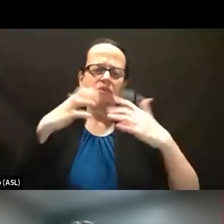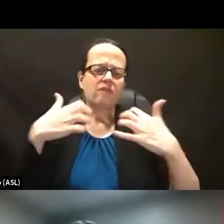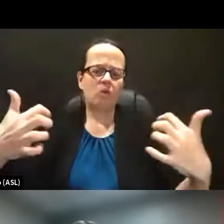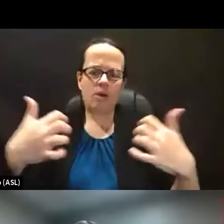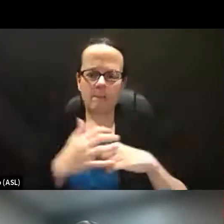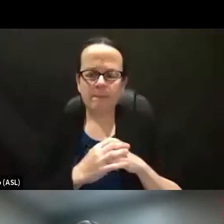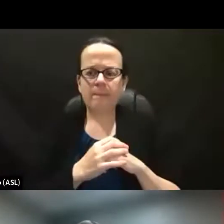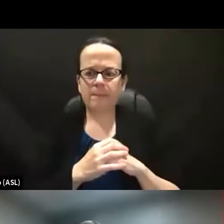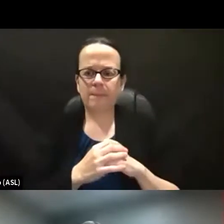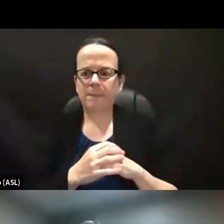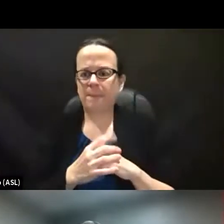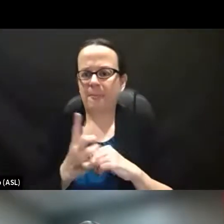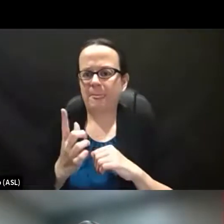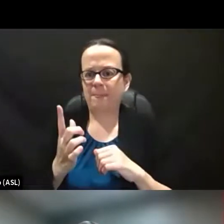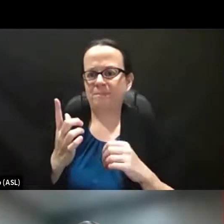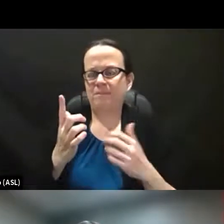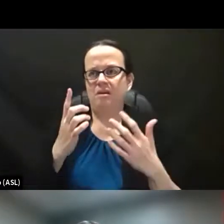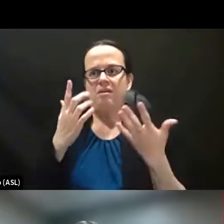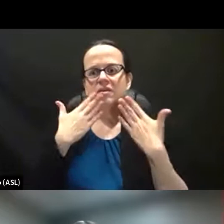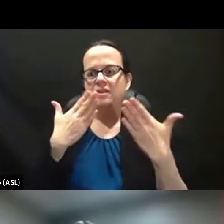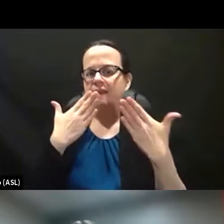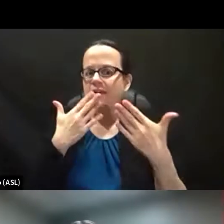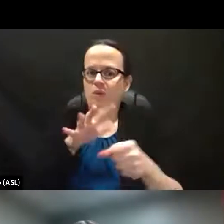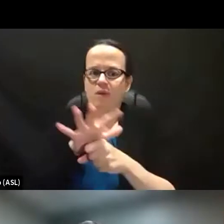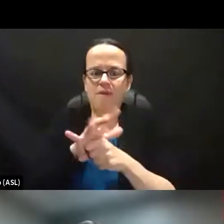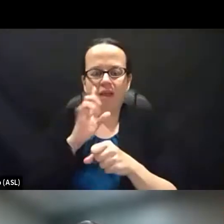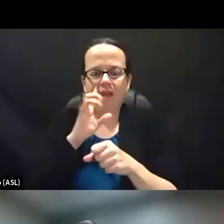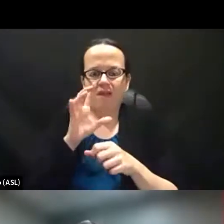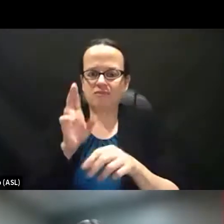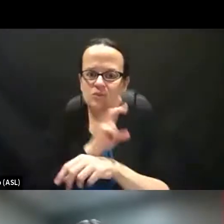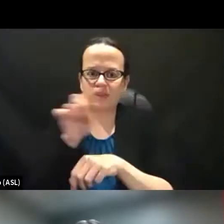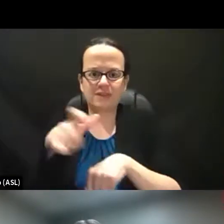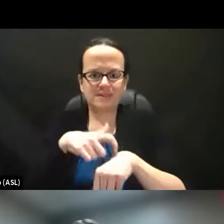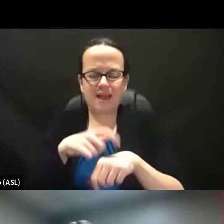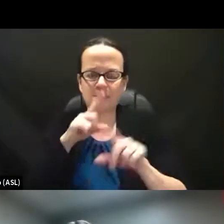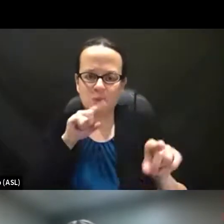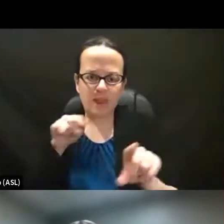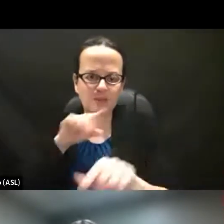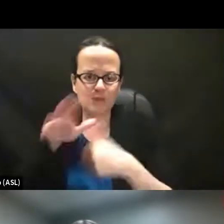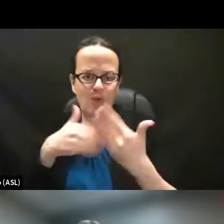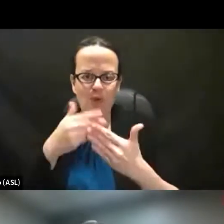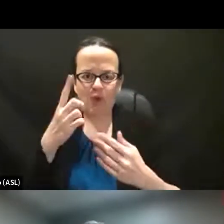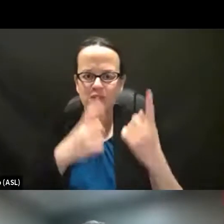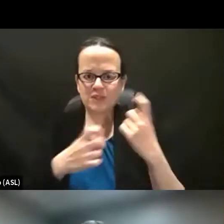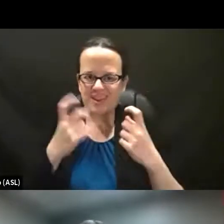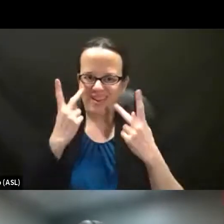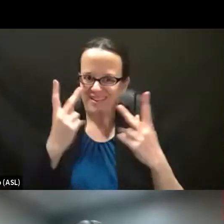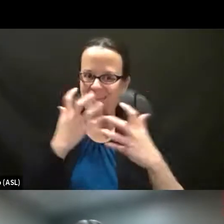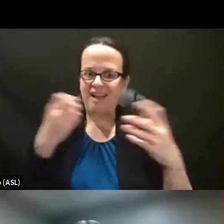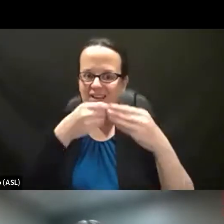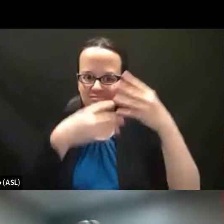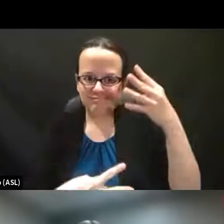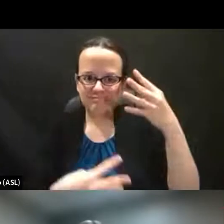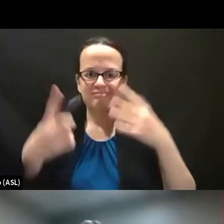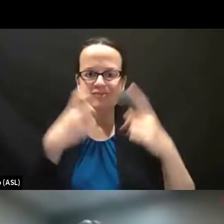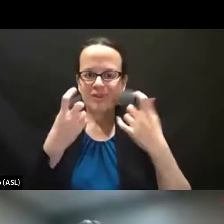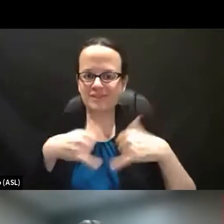Amber Carey Navarrete (Easterseals): I can't think I can't think all of you, and not and for taking this time to answer all these questions, I do see that there are a lot of questions coming in, still into the Q amp a.